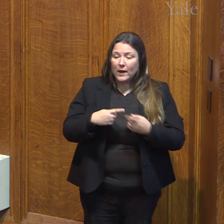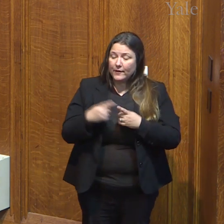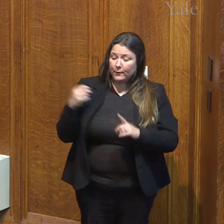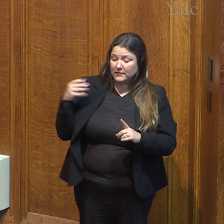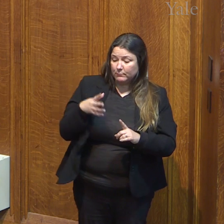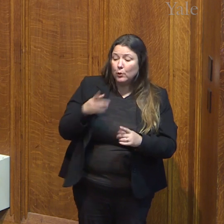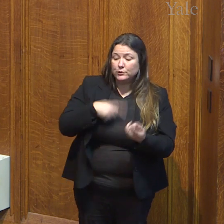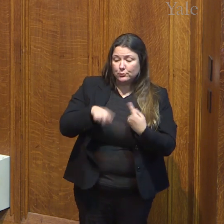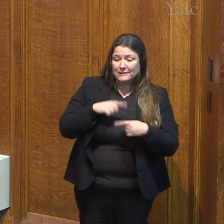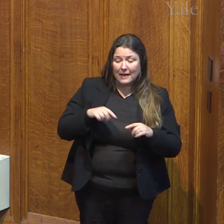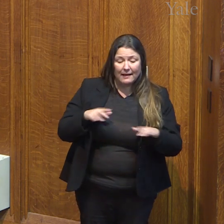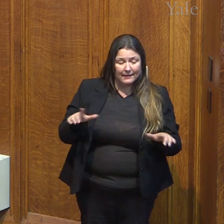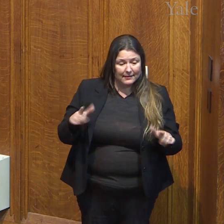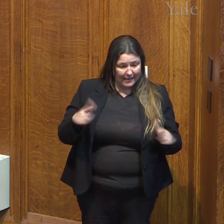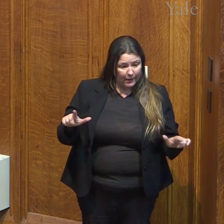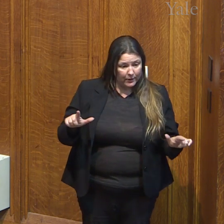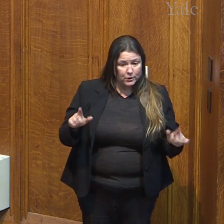which they learn quickly and naturally.